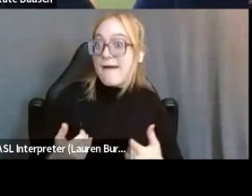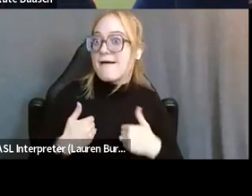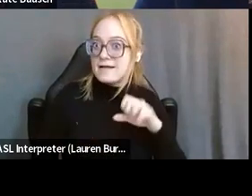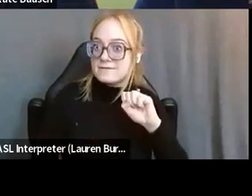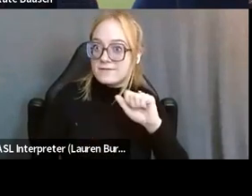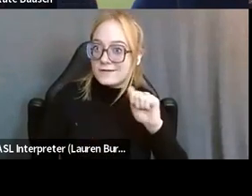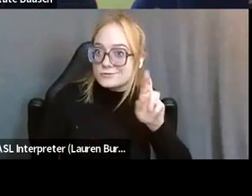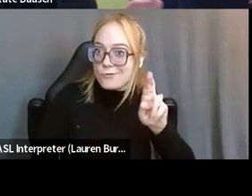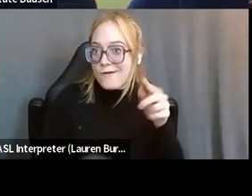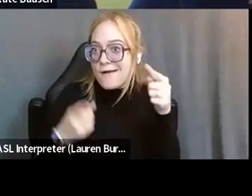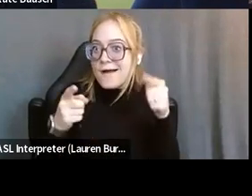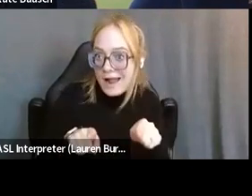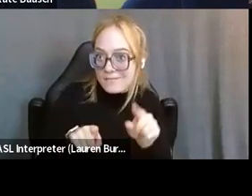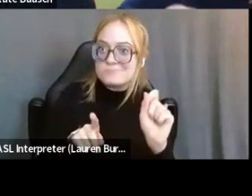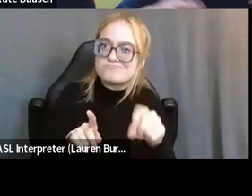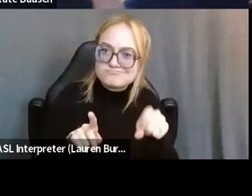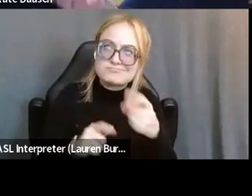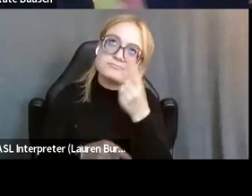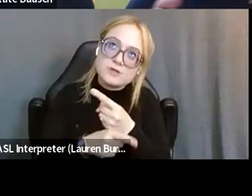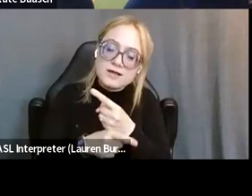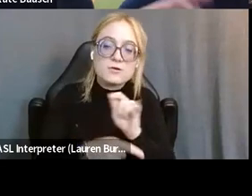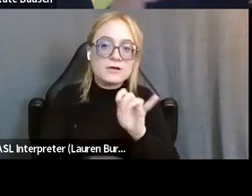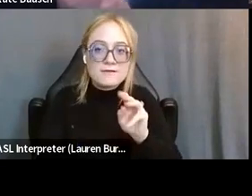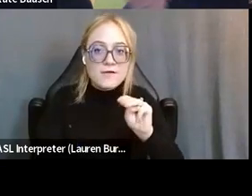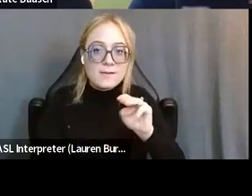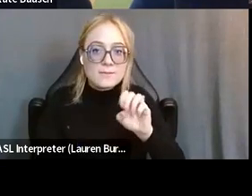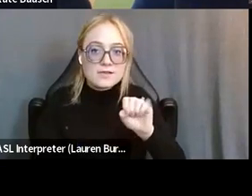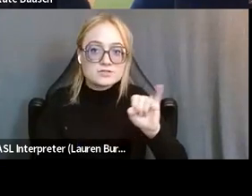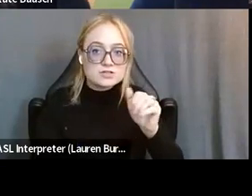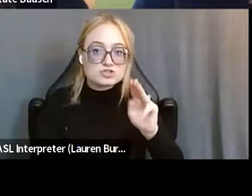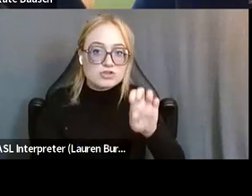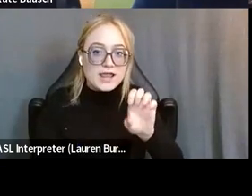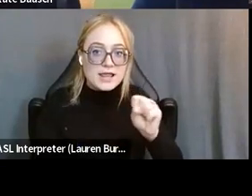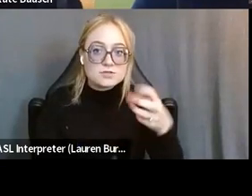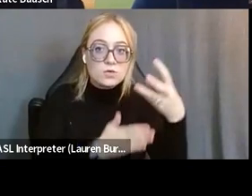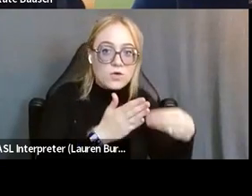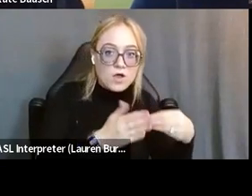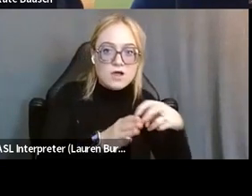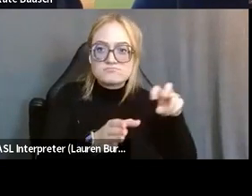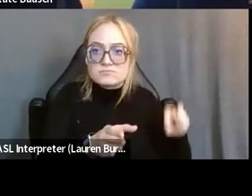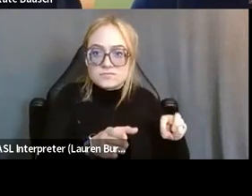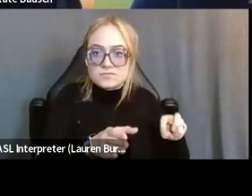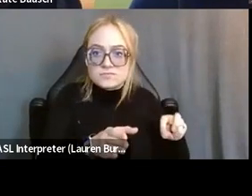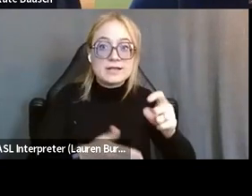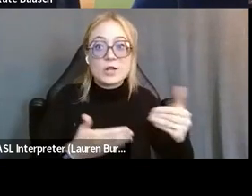So we also, you know, if Ms. James is gone, we need to have a new SOAR person in the Postal Plaza office.